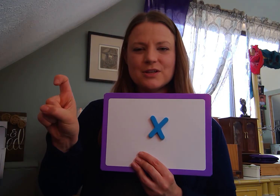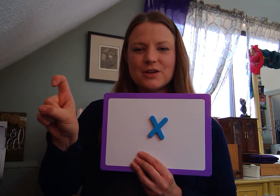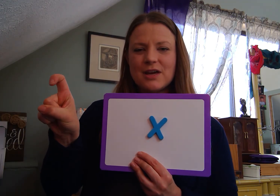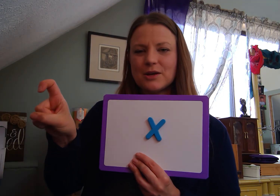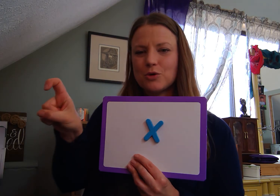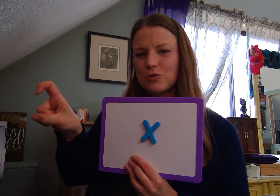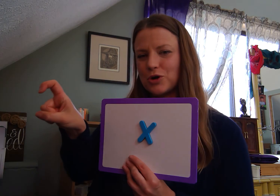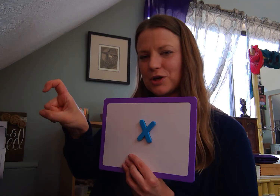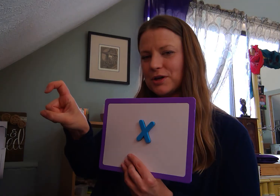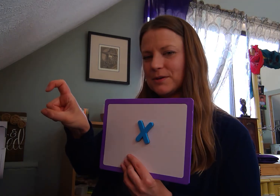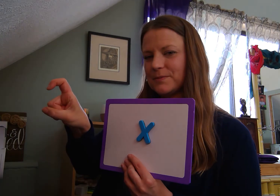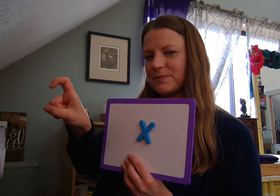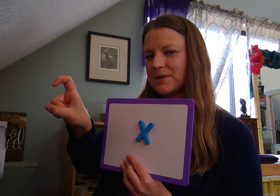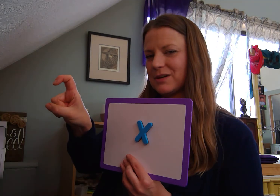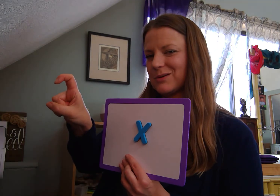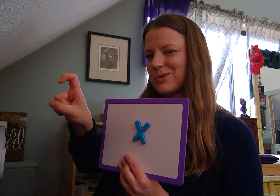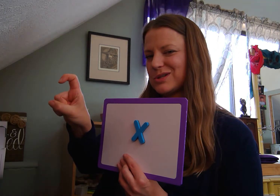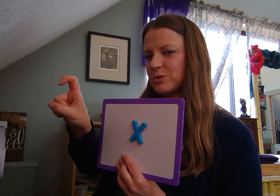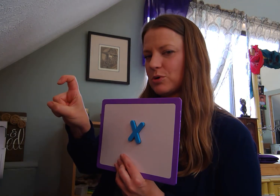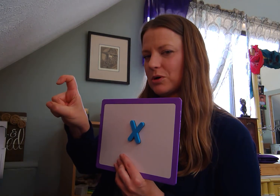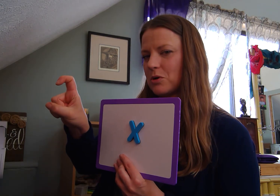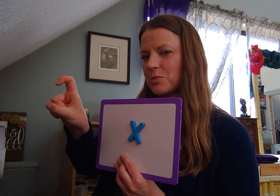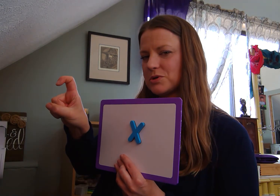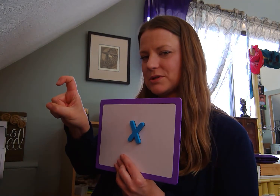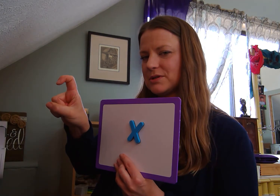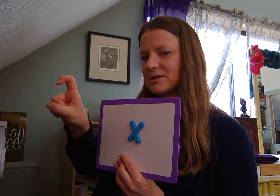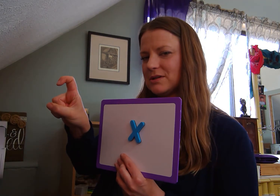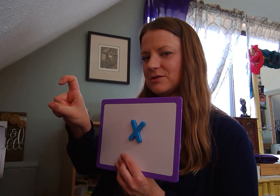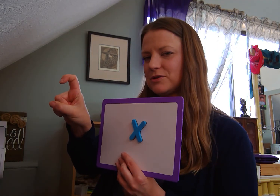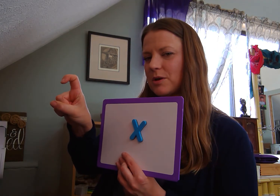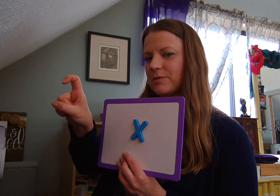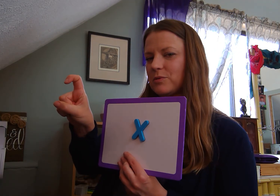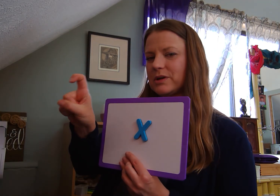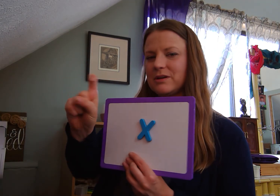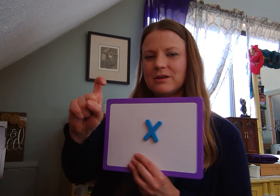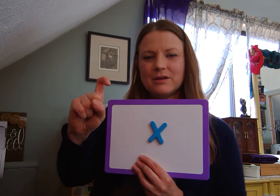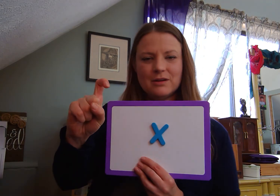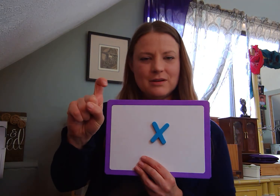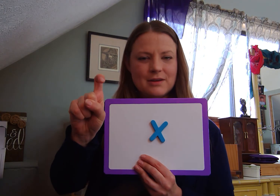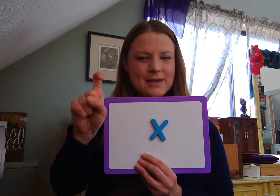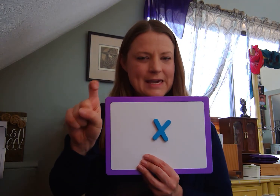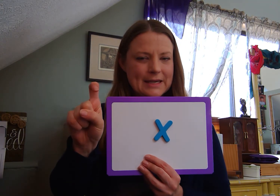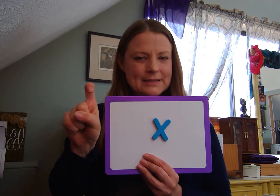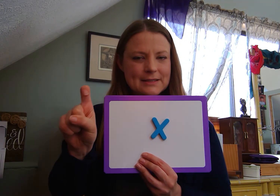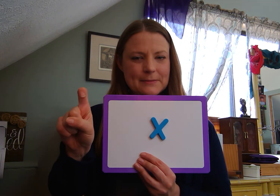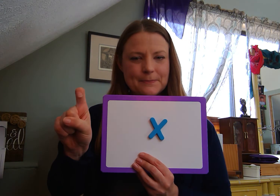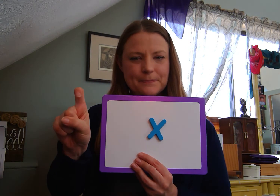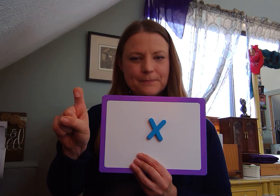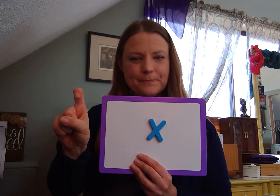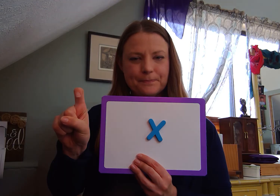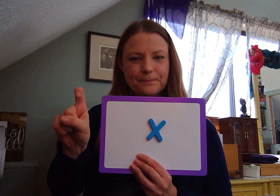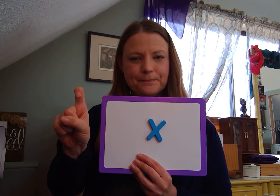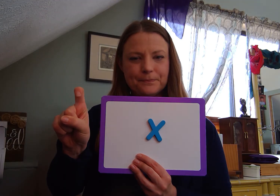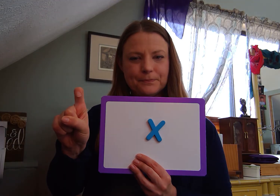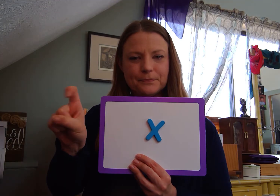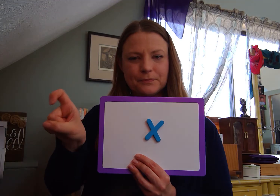kind of crook like a question mark almost the top of one- "X"